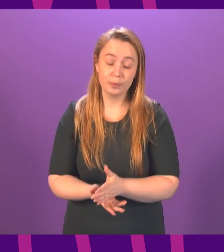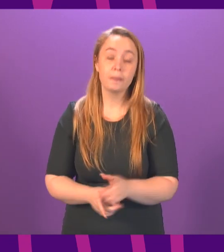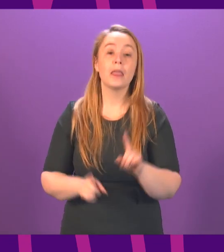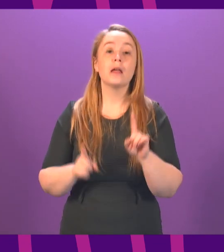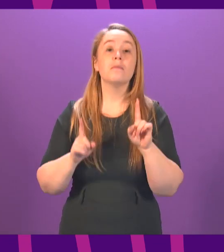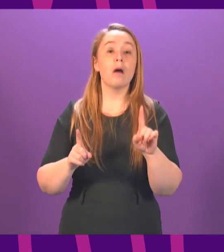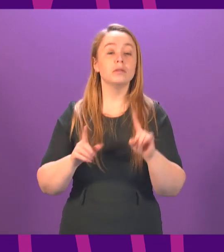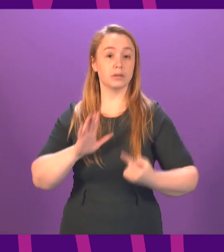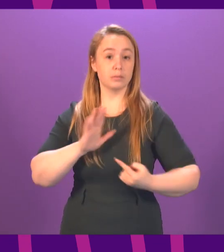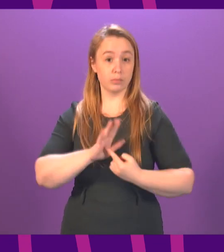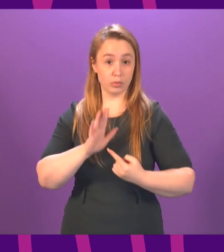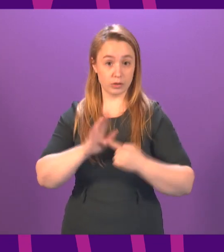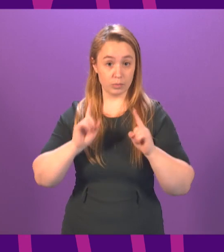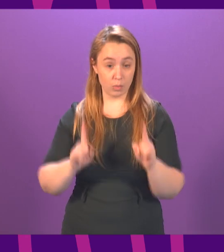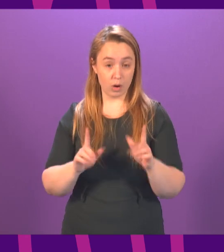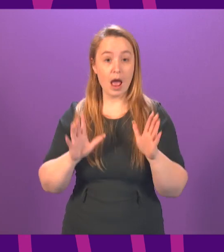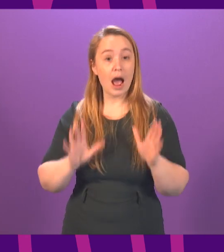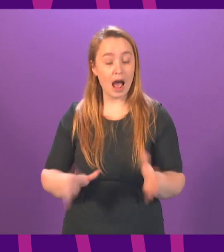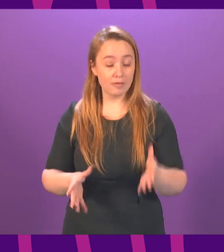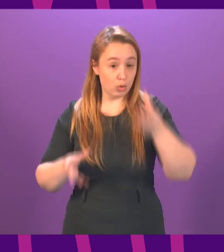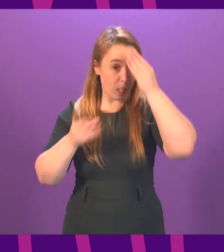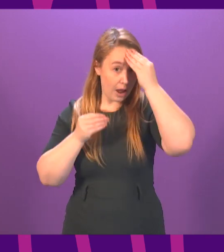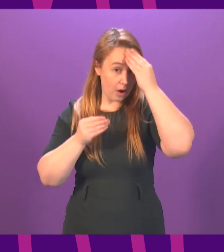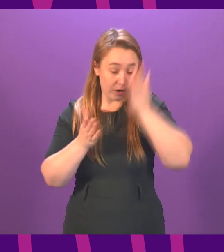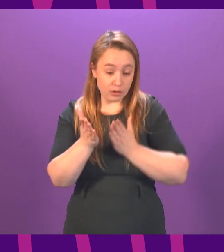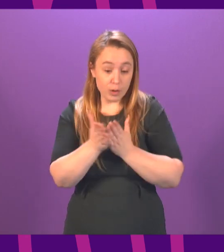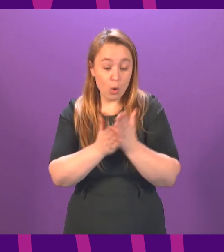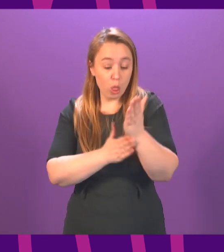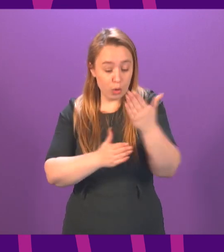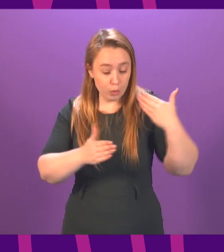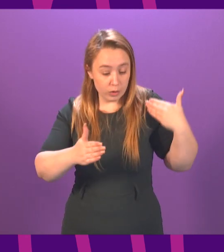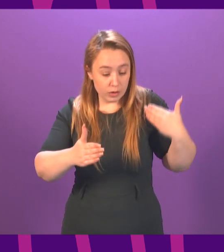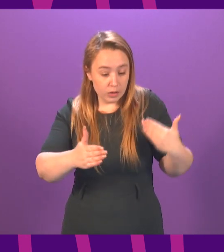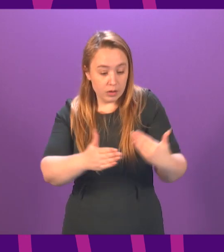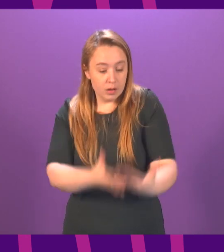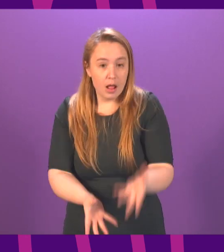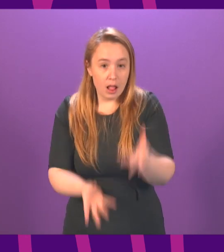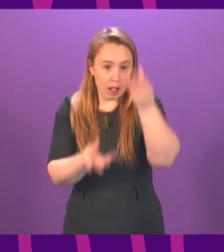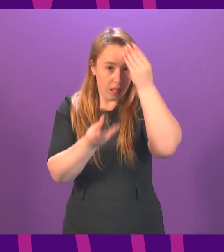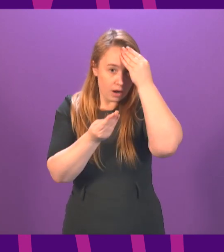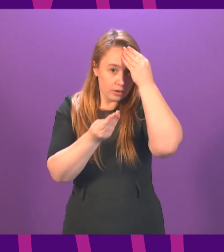it is really important that we learn as we go and that we ensure that, where we